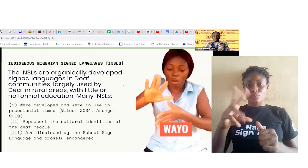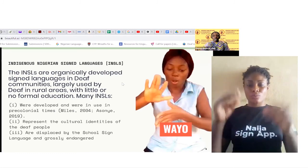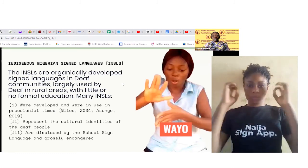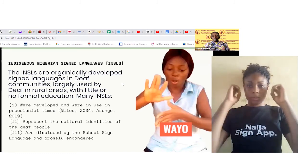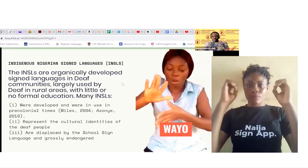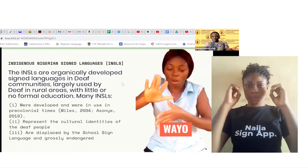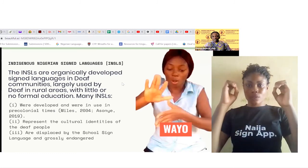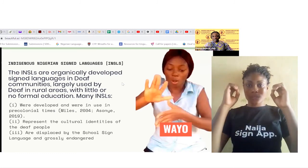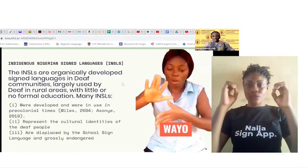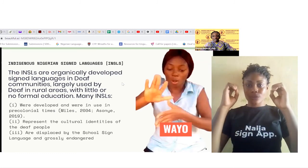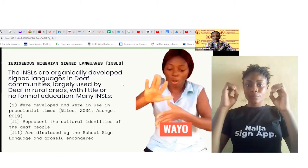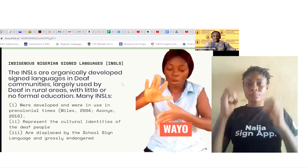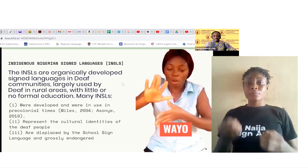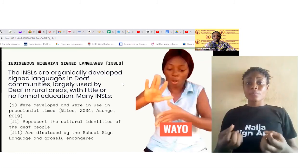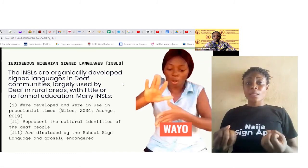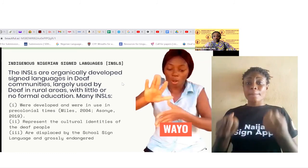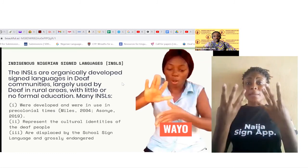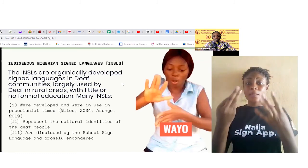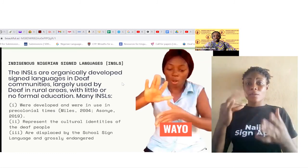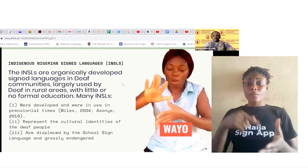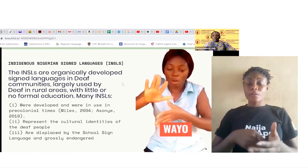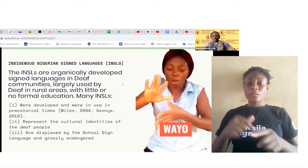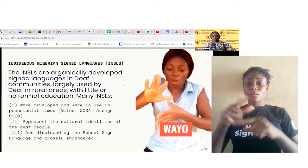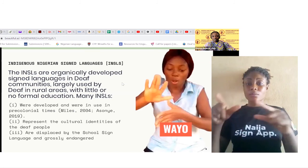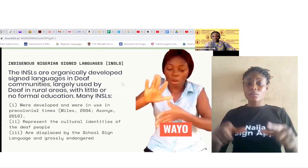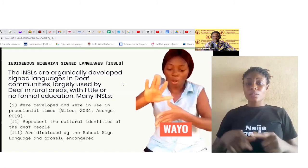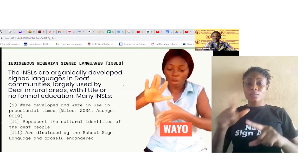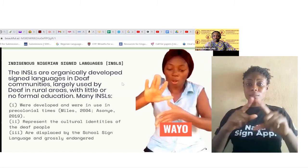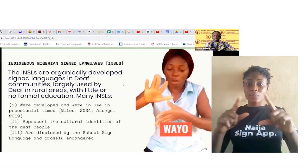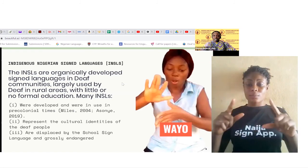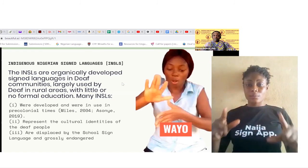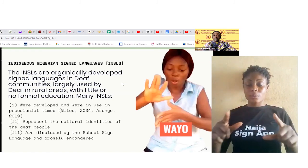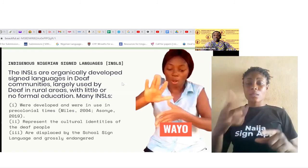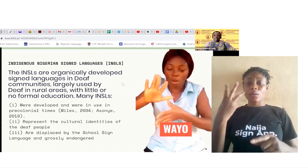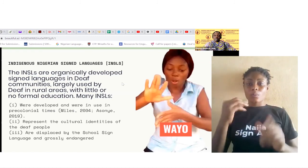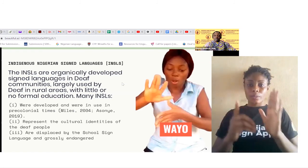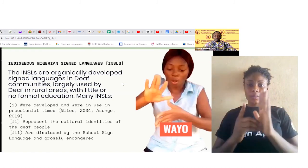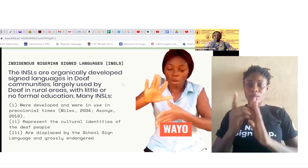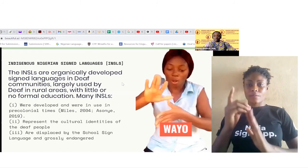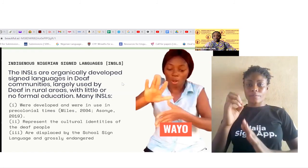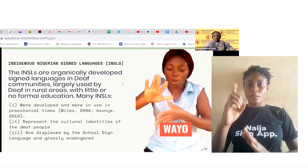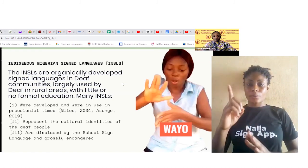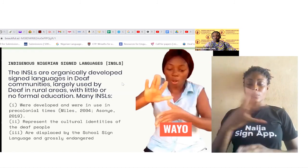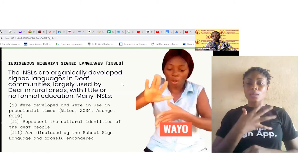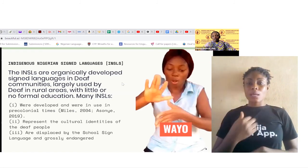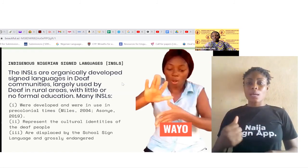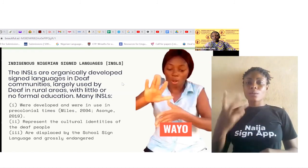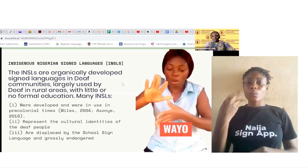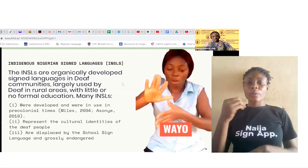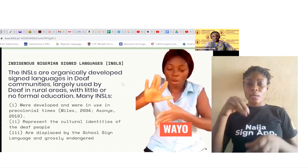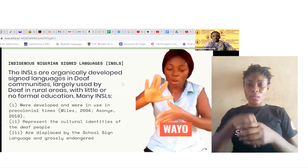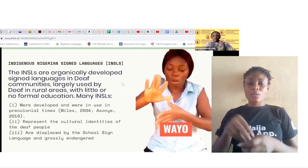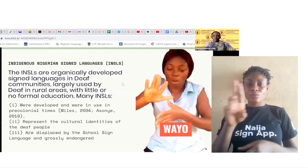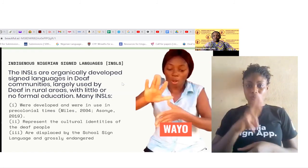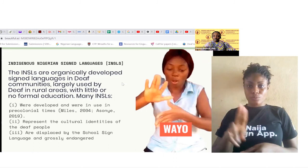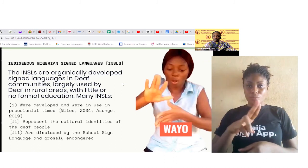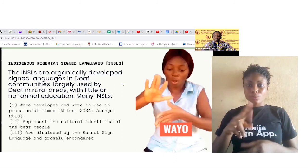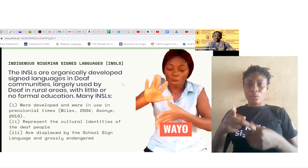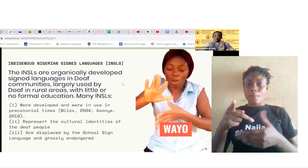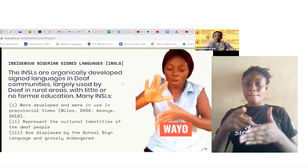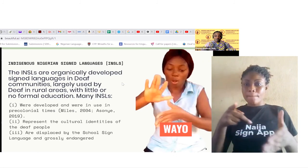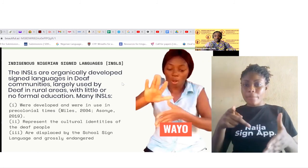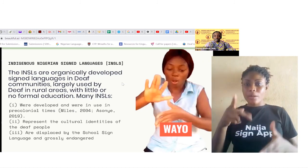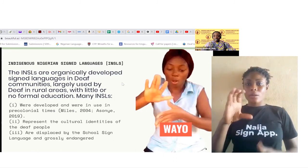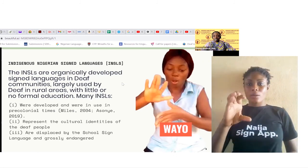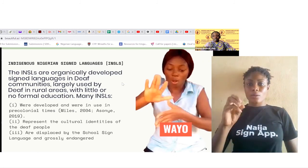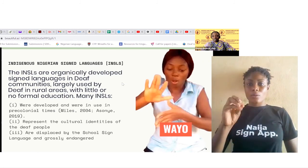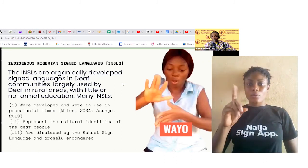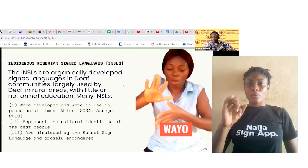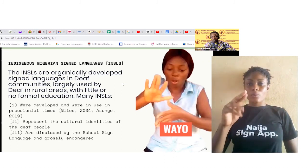were developed and were in use in pre-colonial times; the work of Miles (2004) has gone a long